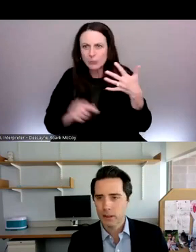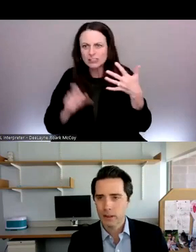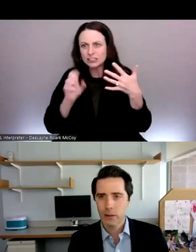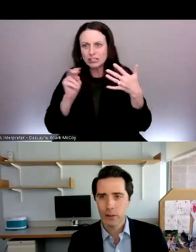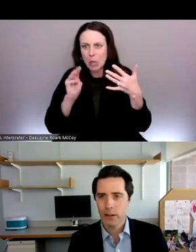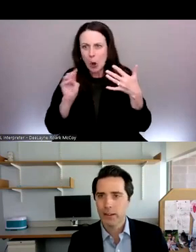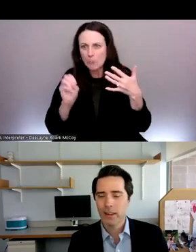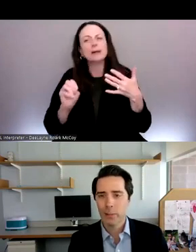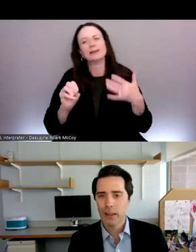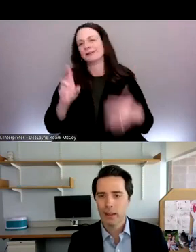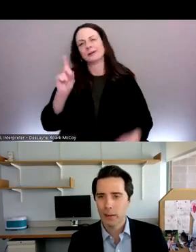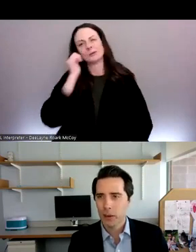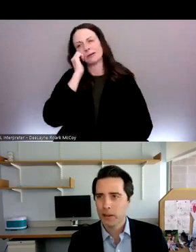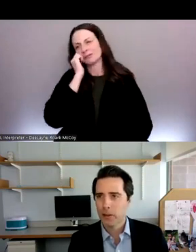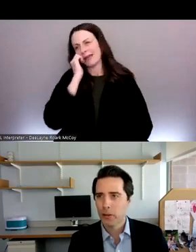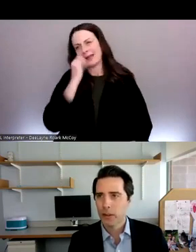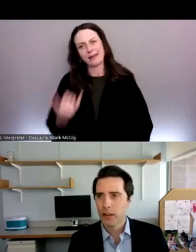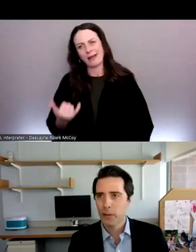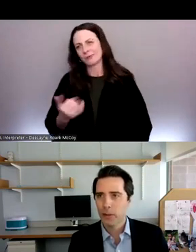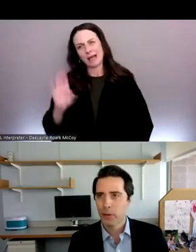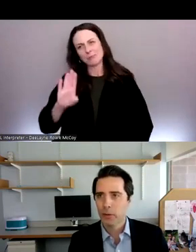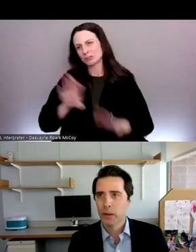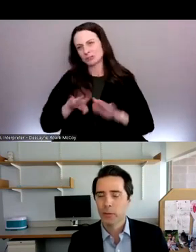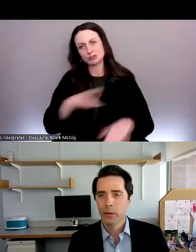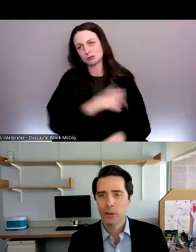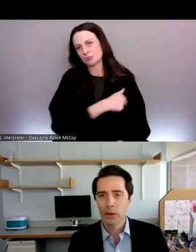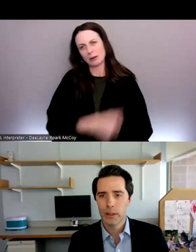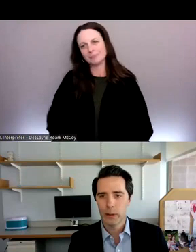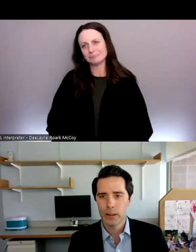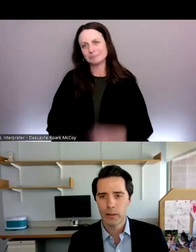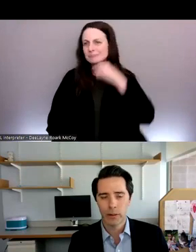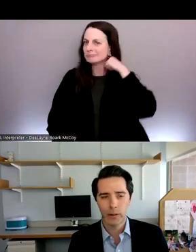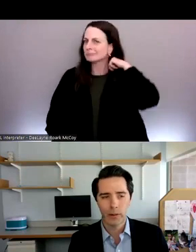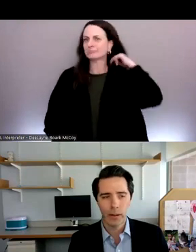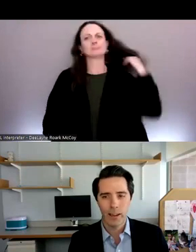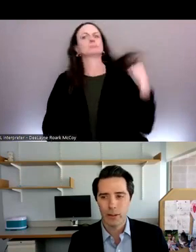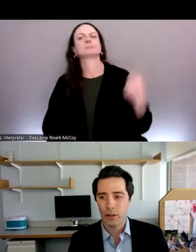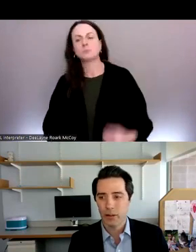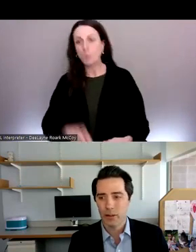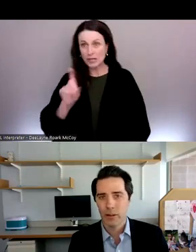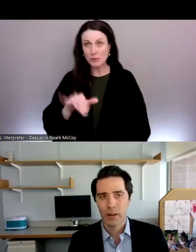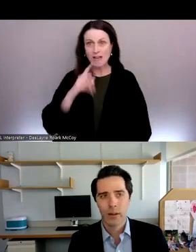this essentially on a daily basis at Boston Children's Hospital where we do